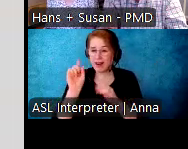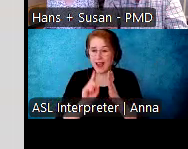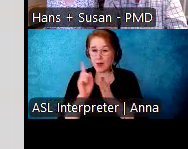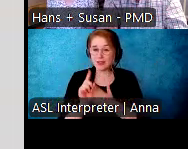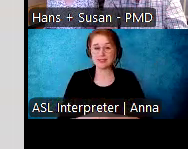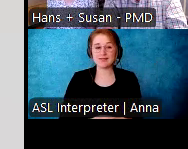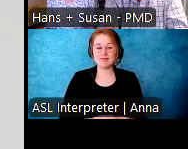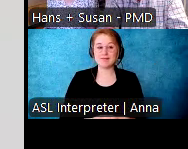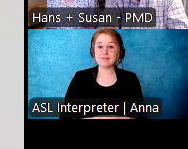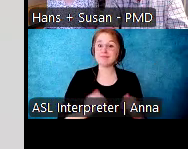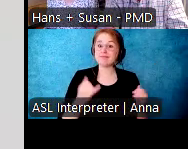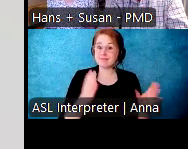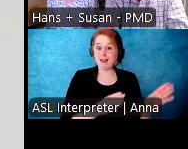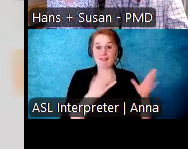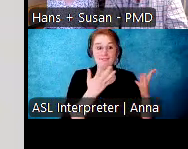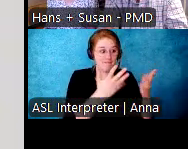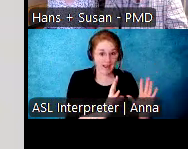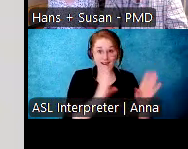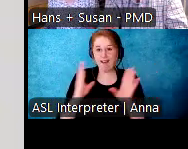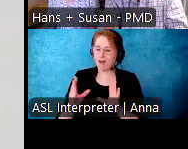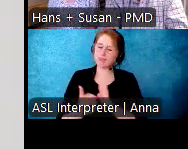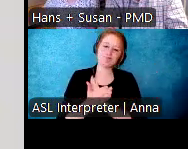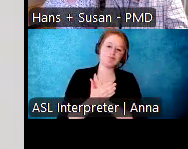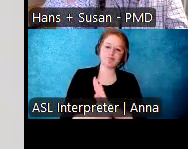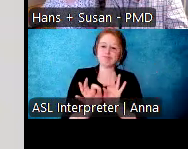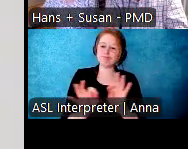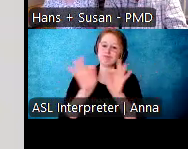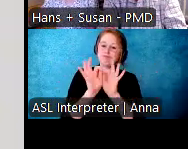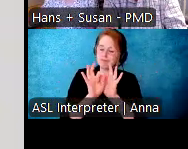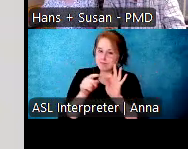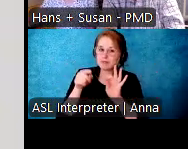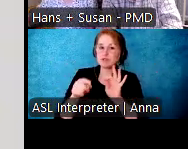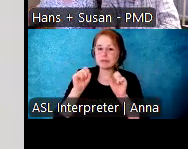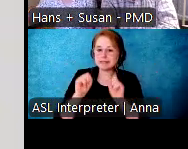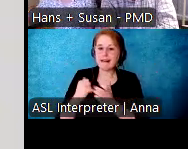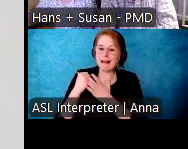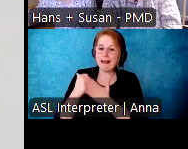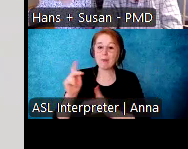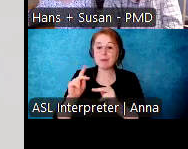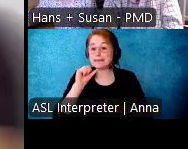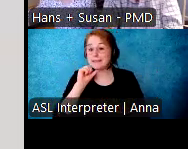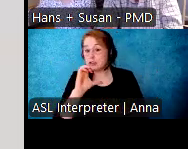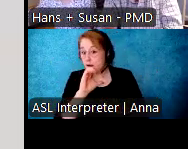You'll then have the essential skills you need to make life better for older adults or people with a disability.